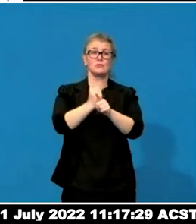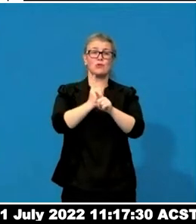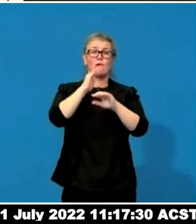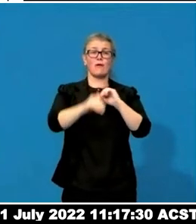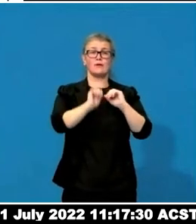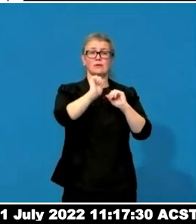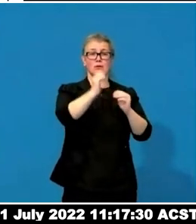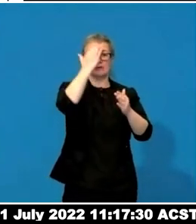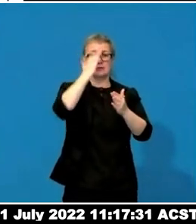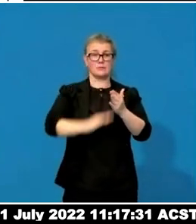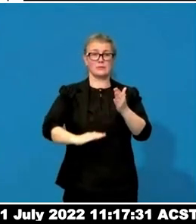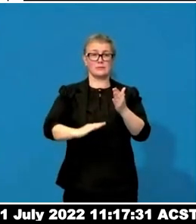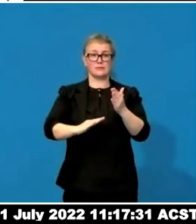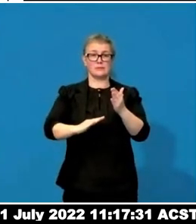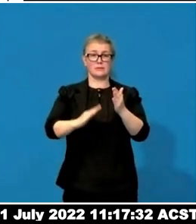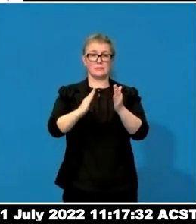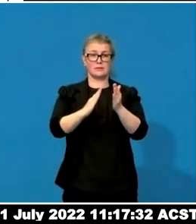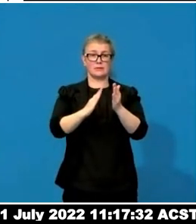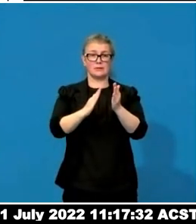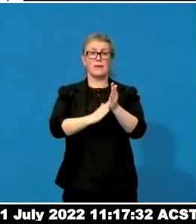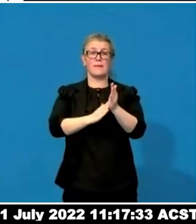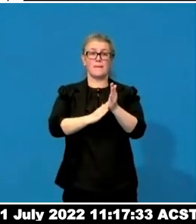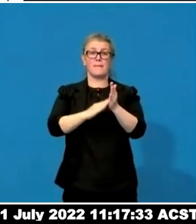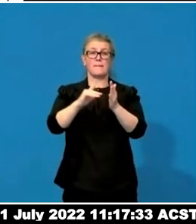over the past few years and the impact it's had on her life.